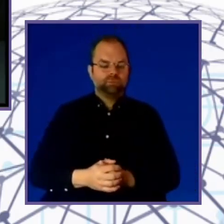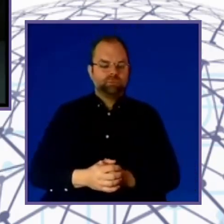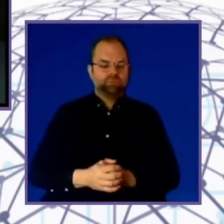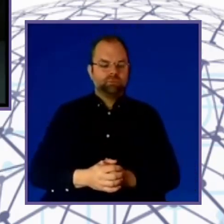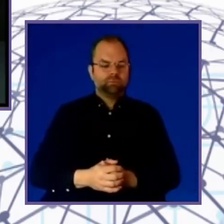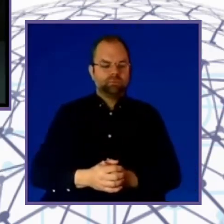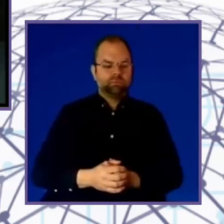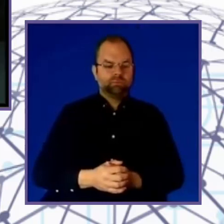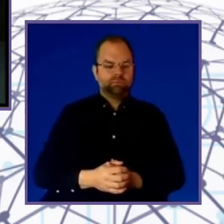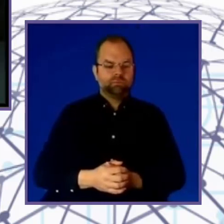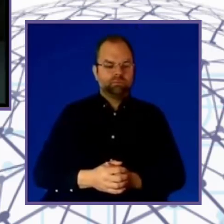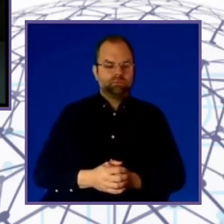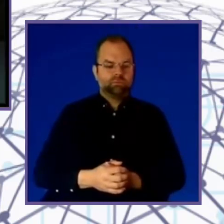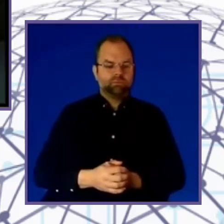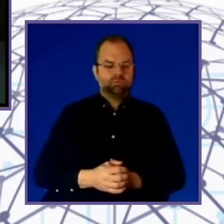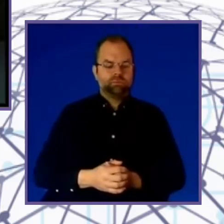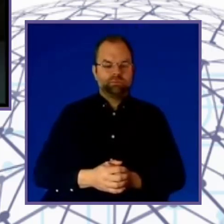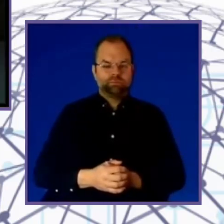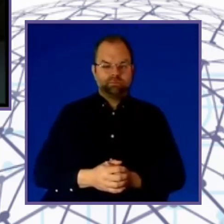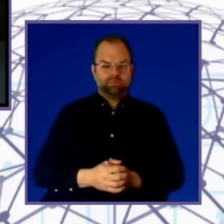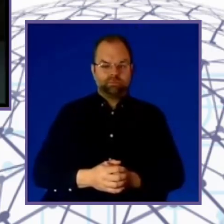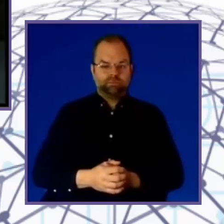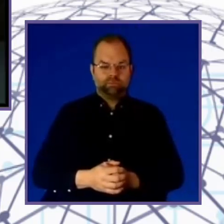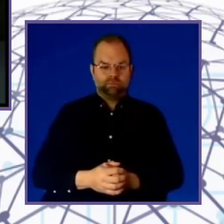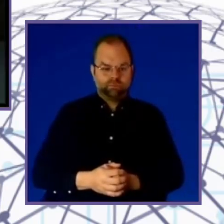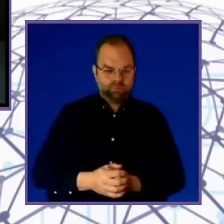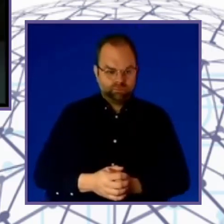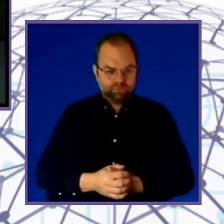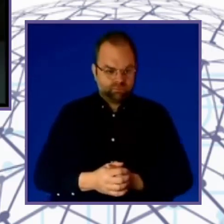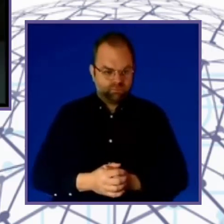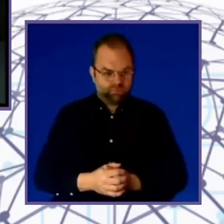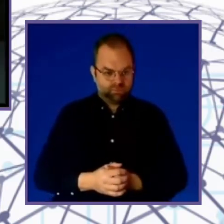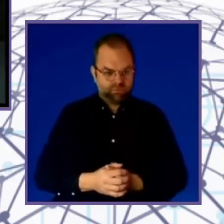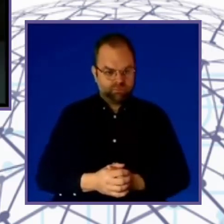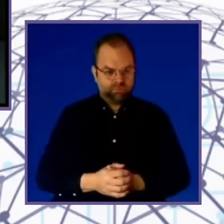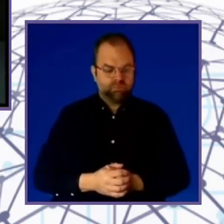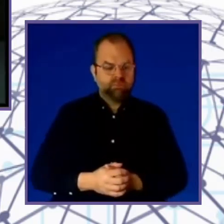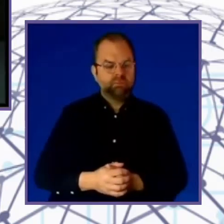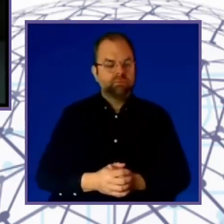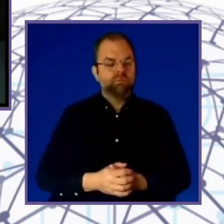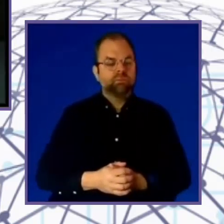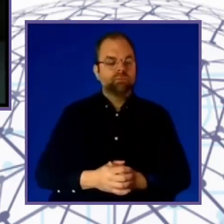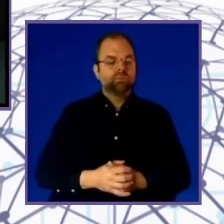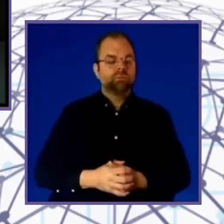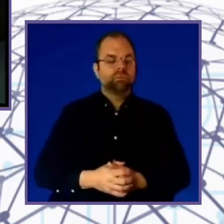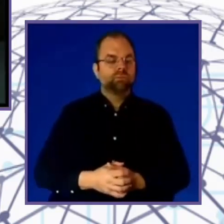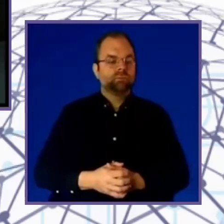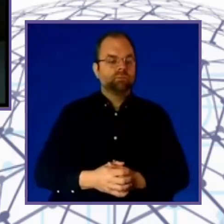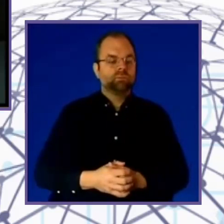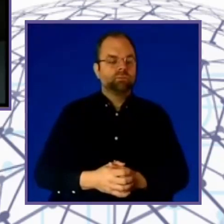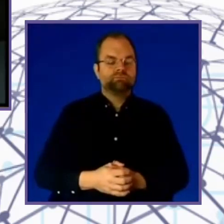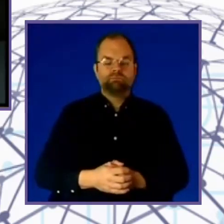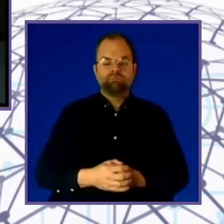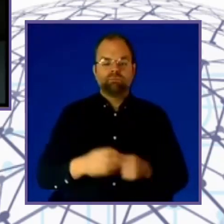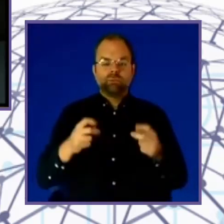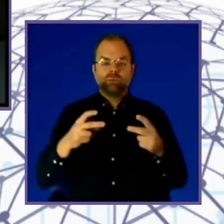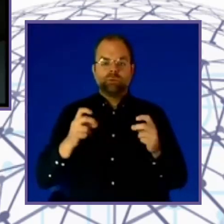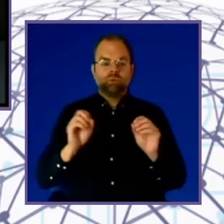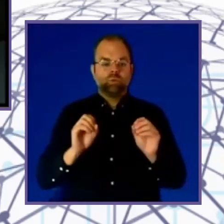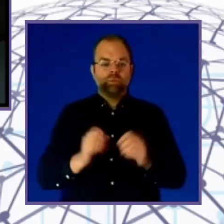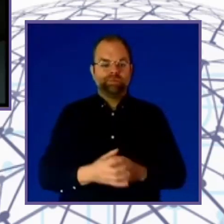reform has led to grave and systematic violations of disabled people's rights in the UK. But only